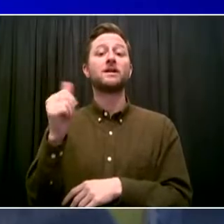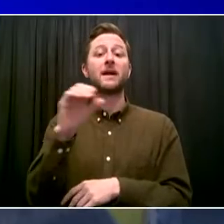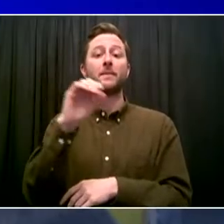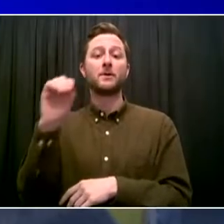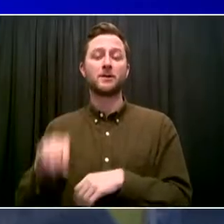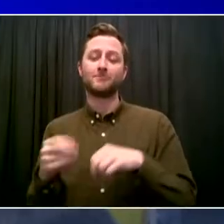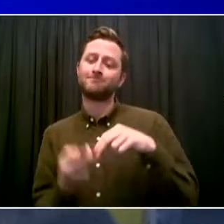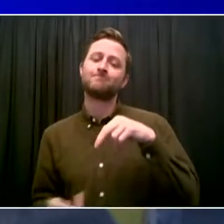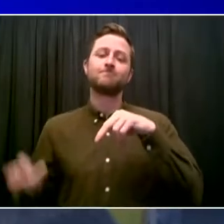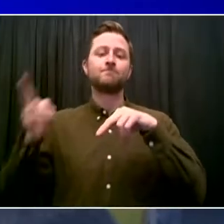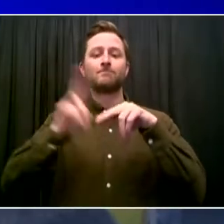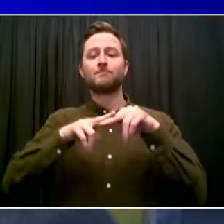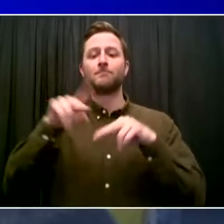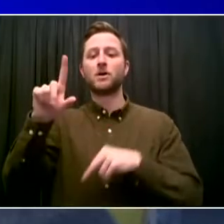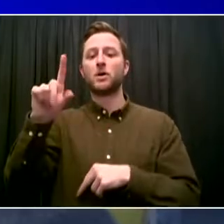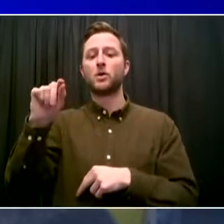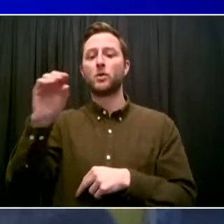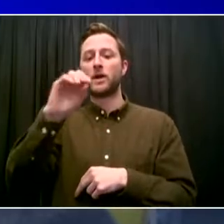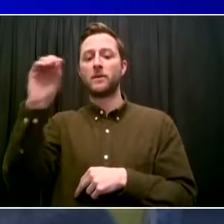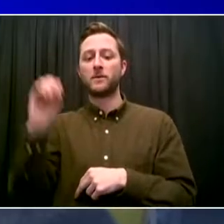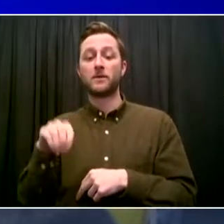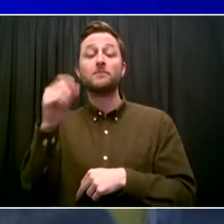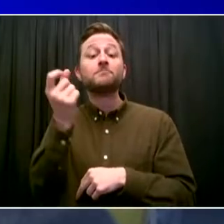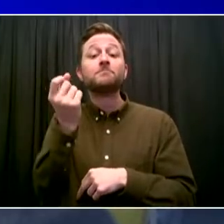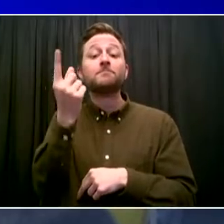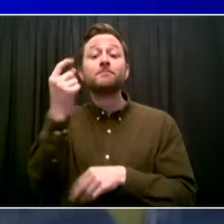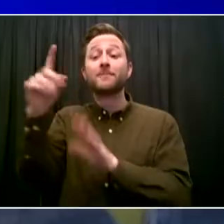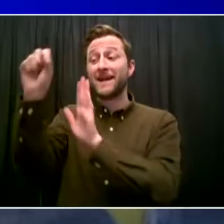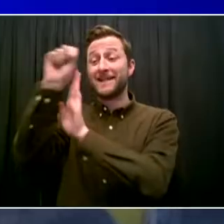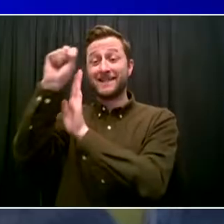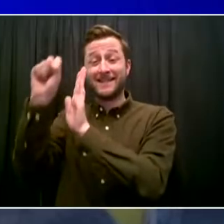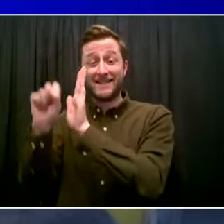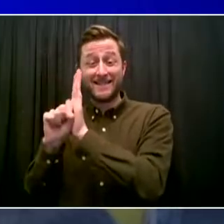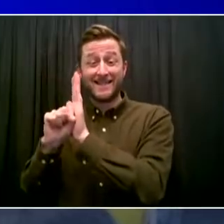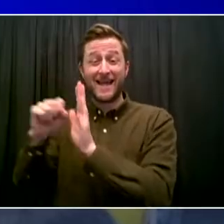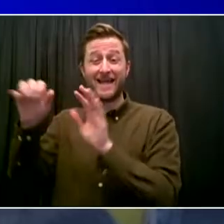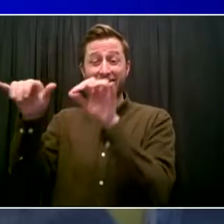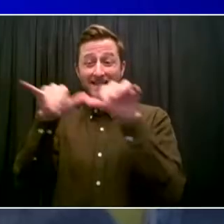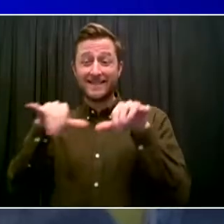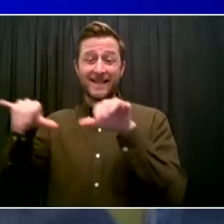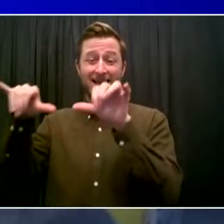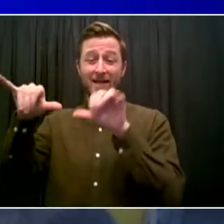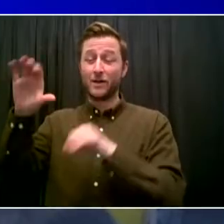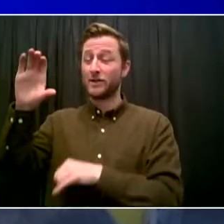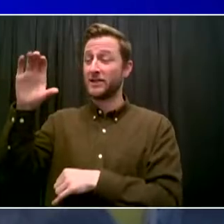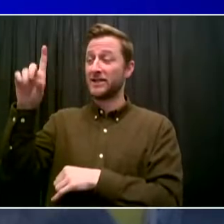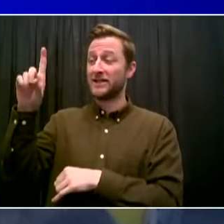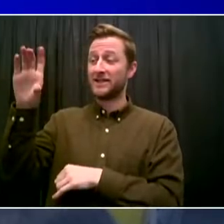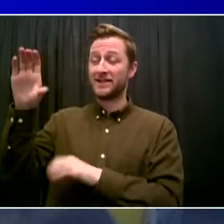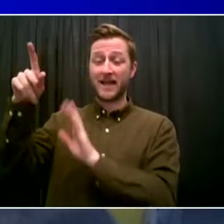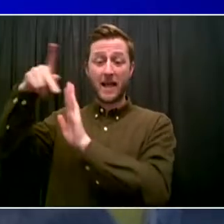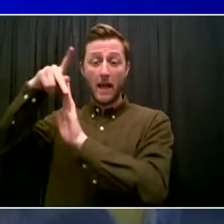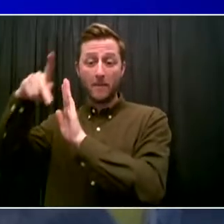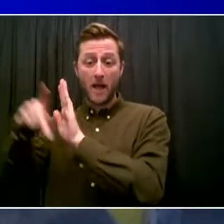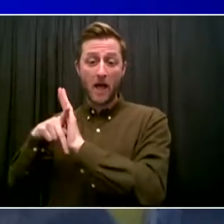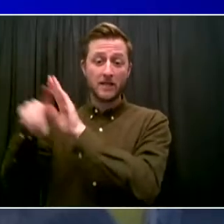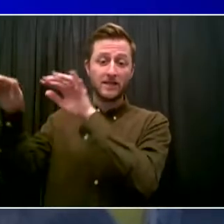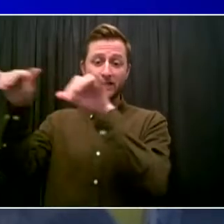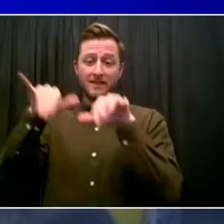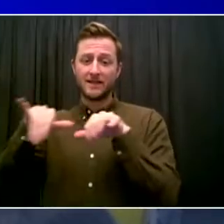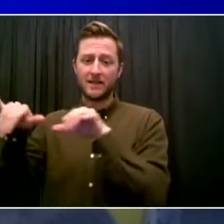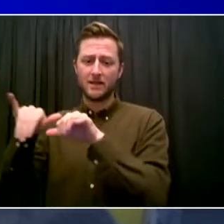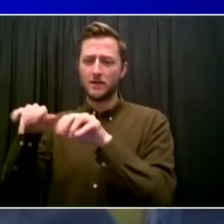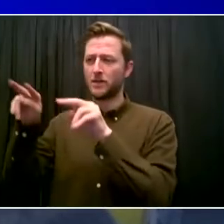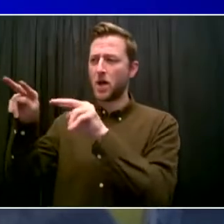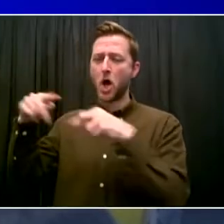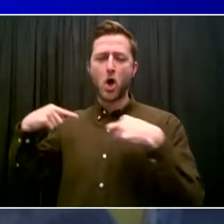GOING FROM 10% TO 20 PERCENT. WE